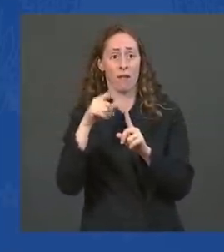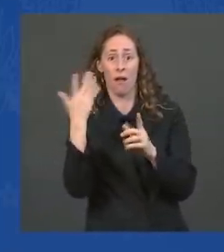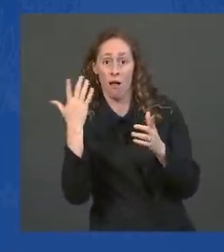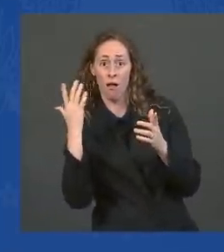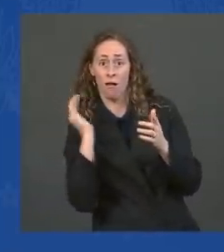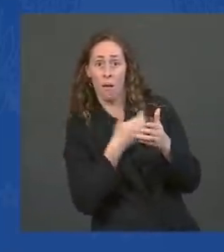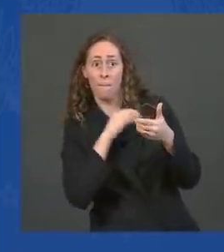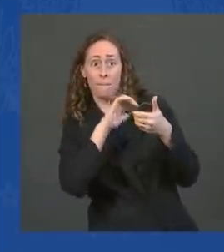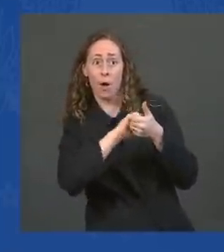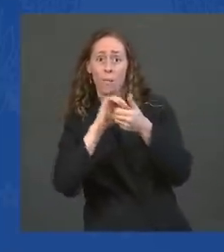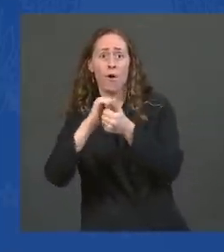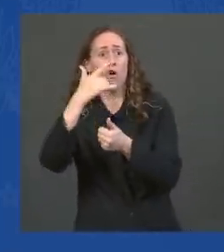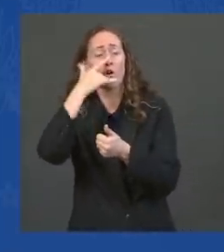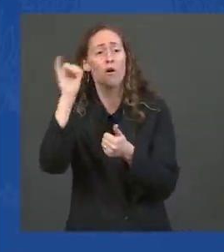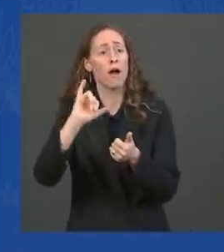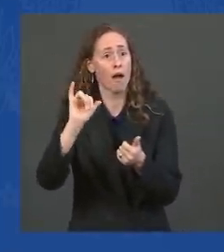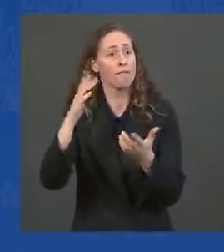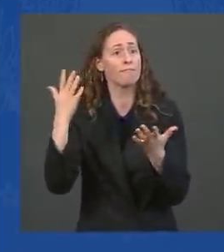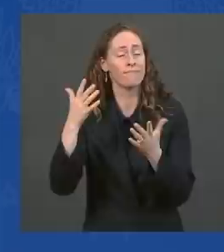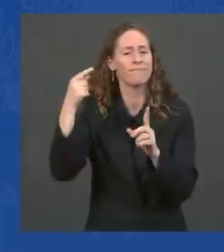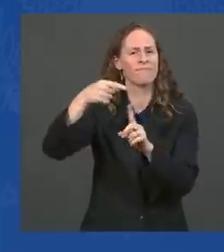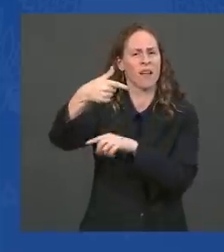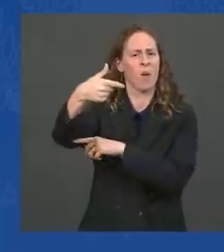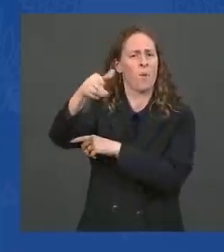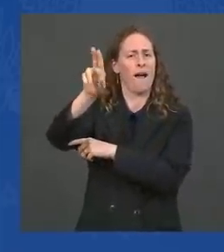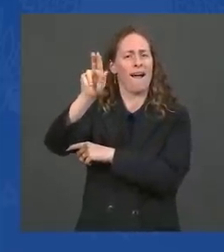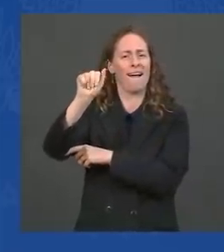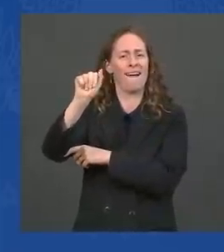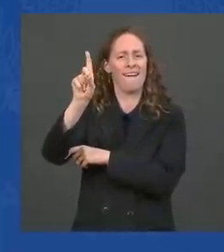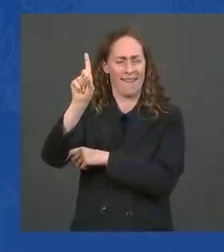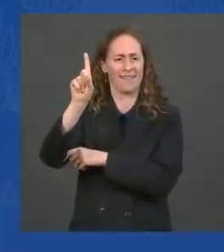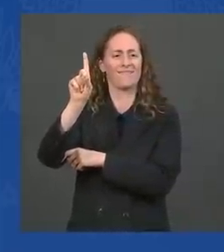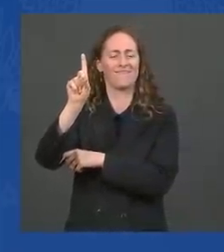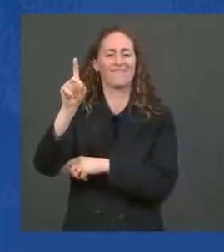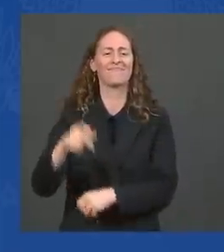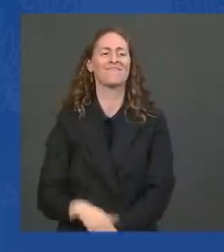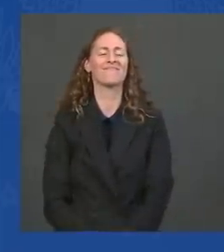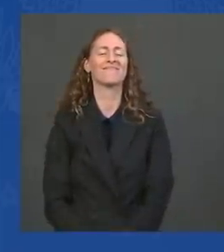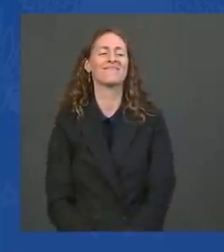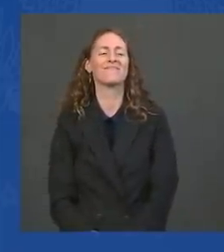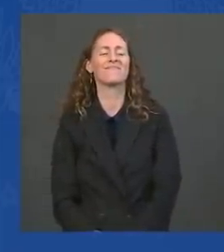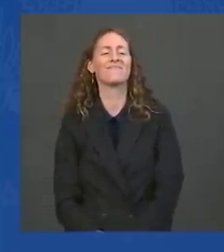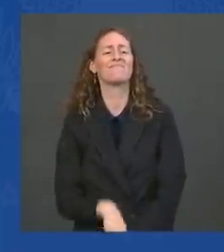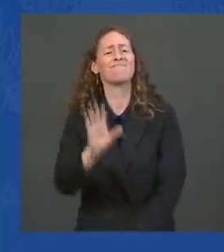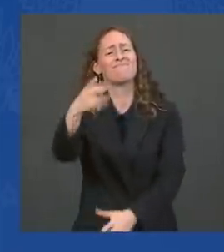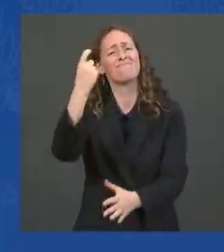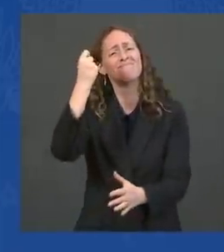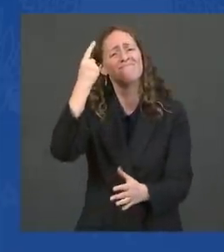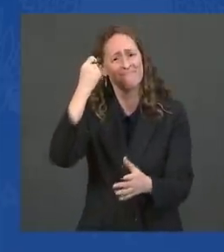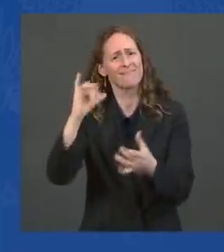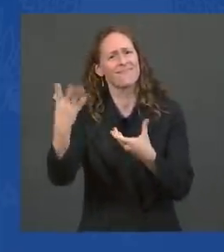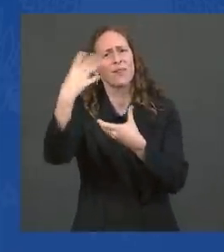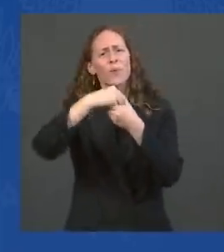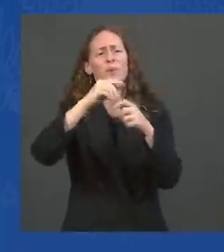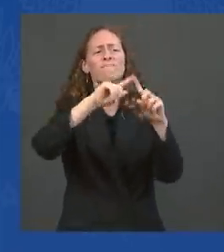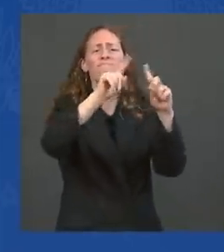Five Eyes countries; and, of course, our dear Pacific family. The first major initiative of AUKUS will be to deliver